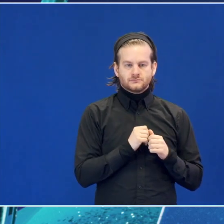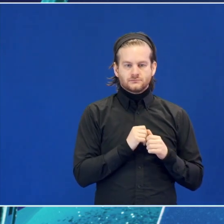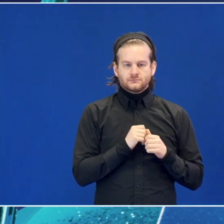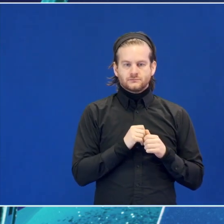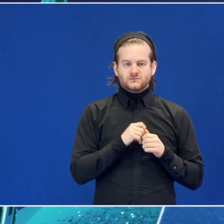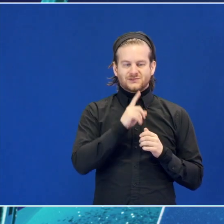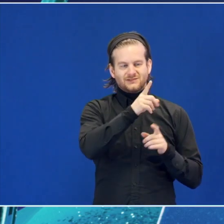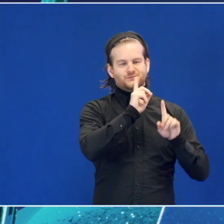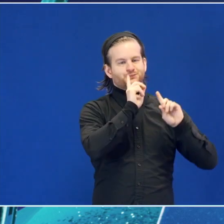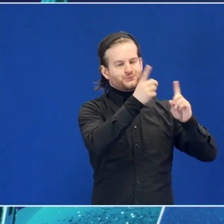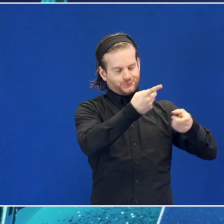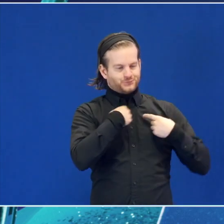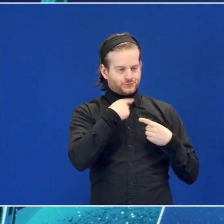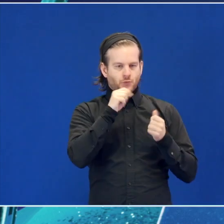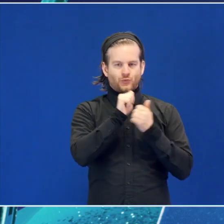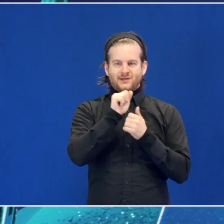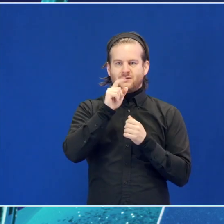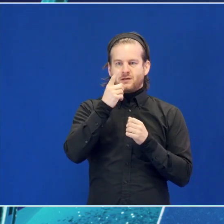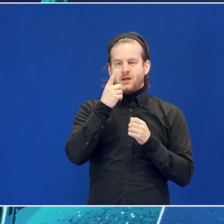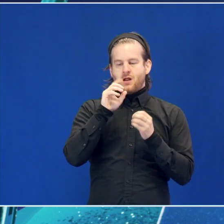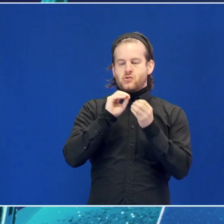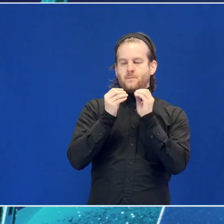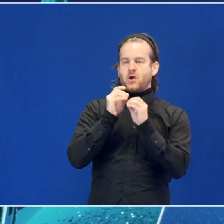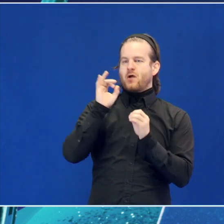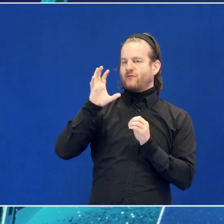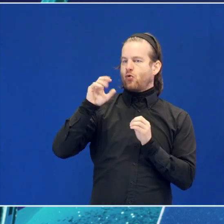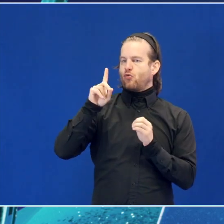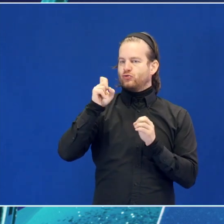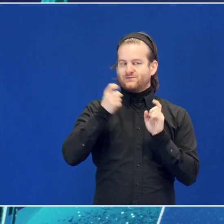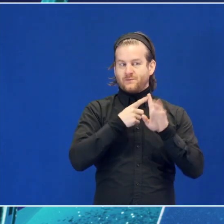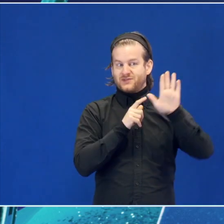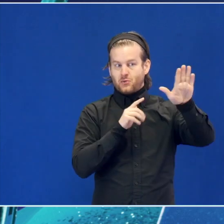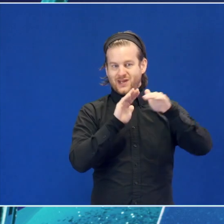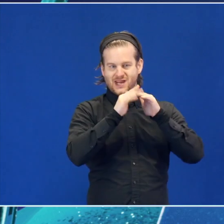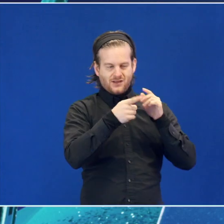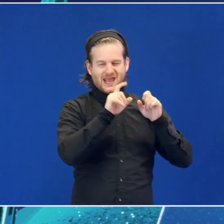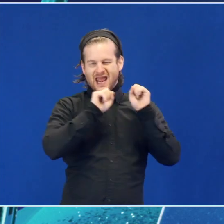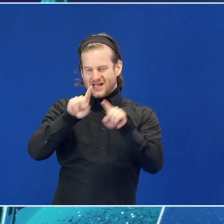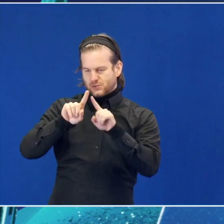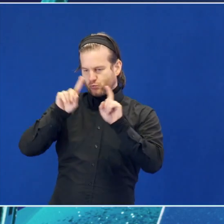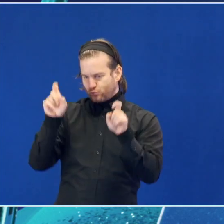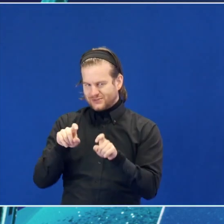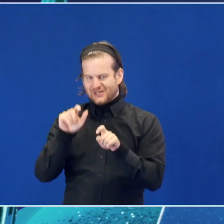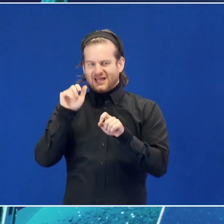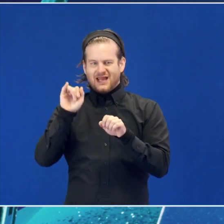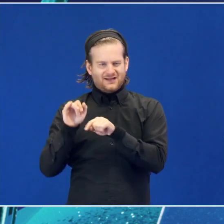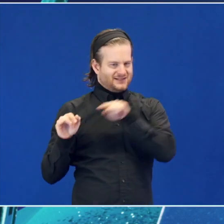And then she said, "Okay, go fix these issues." So no validation of whether the issues are correct, not,